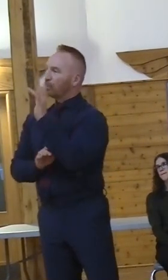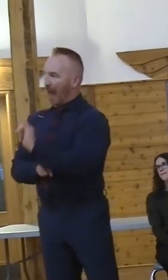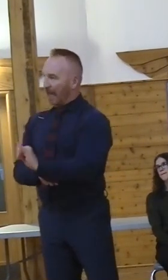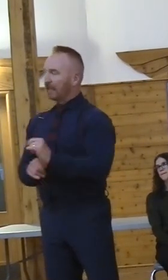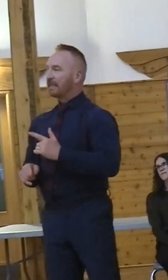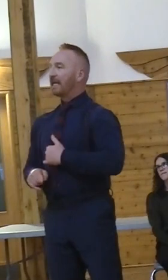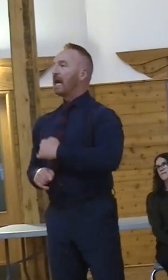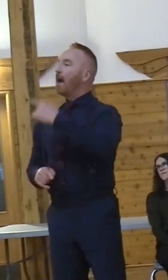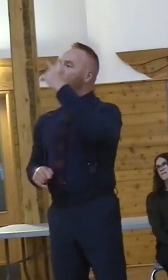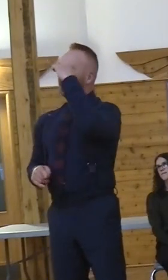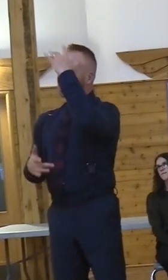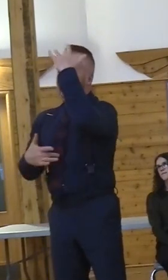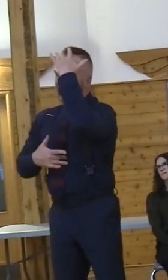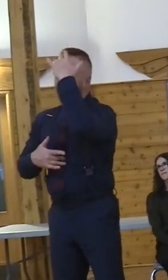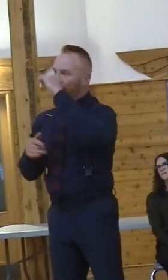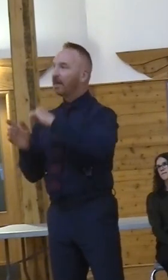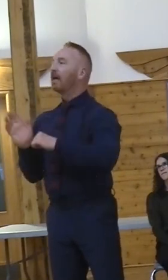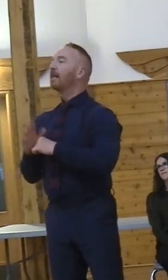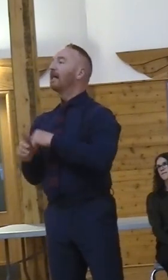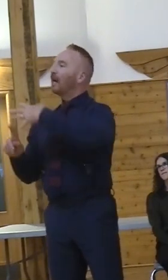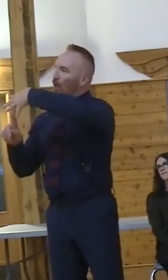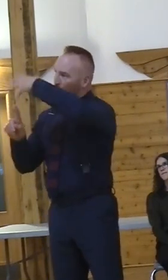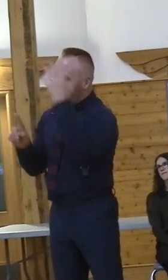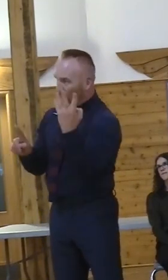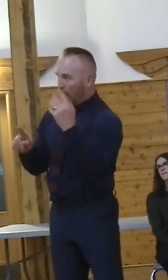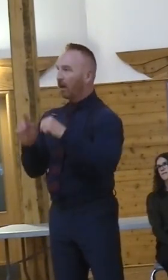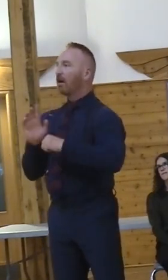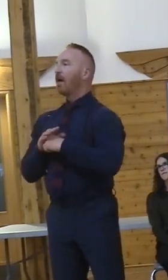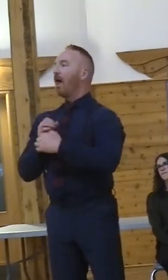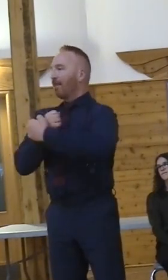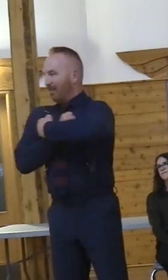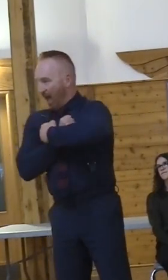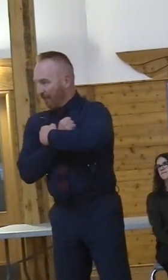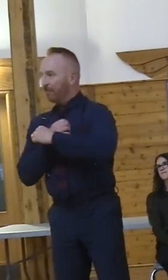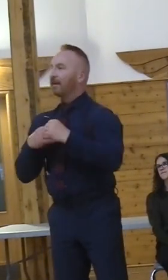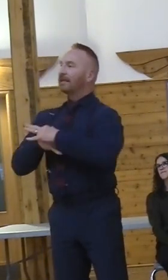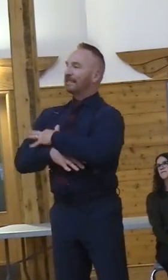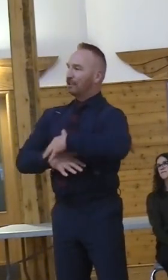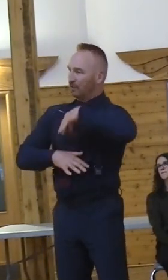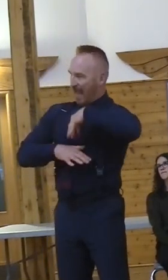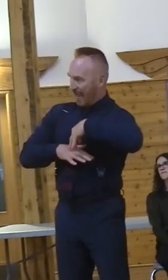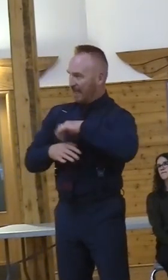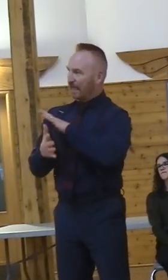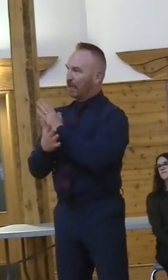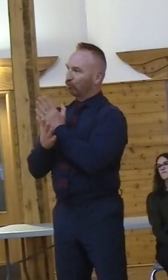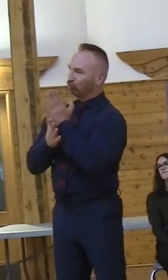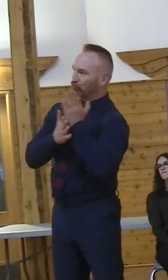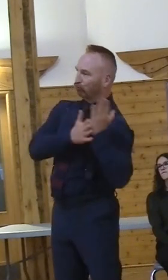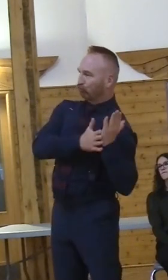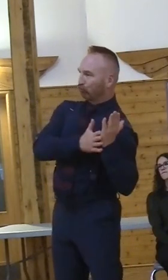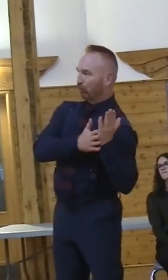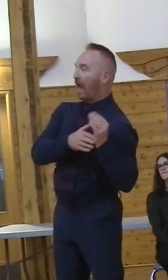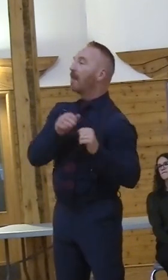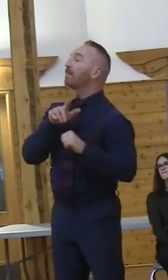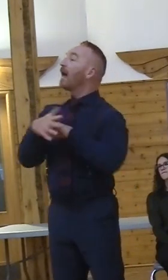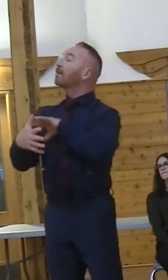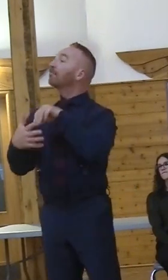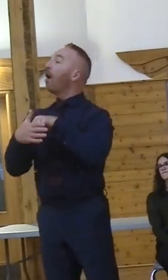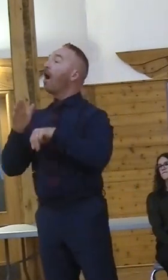queer identity and love and gender and indigeneity which have screened in festivals internationally.